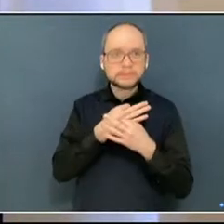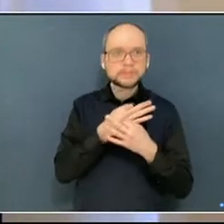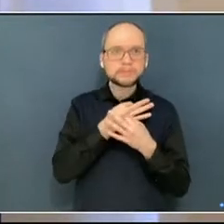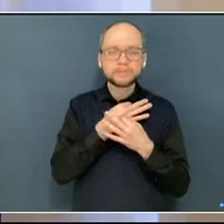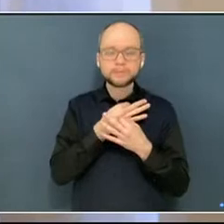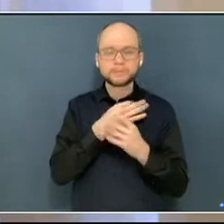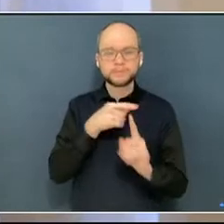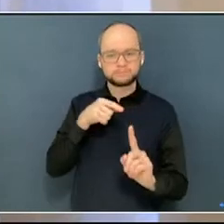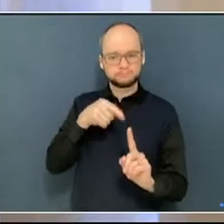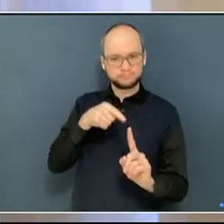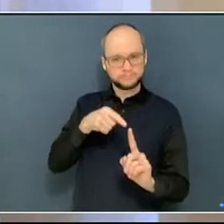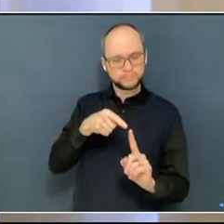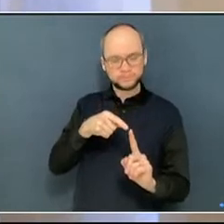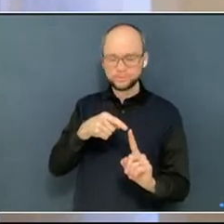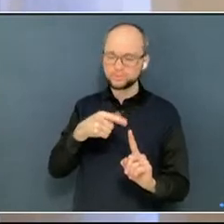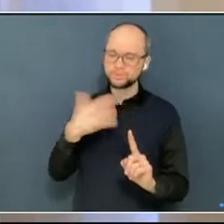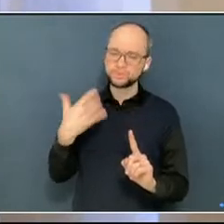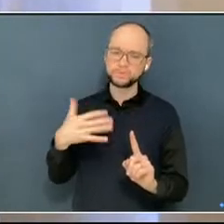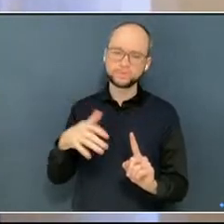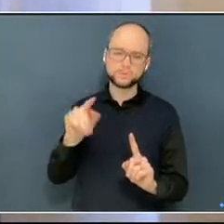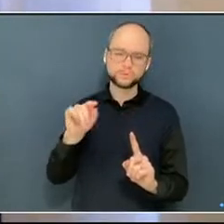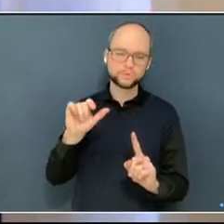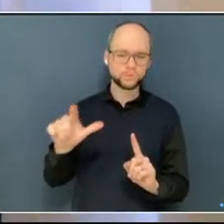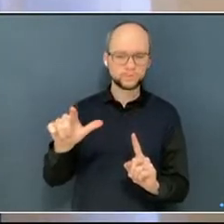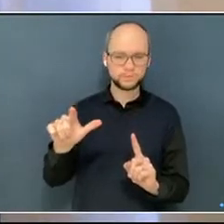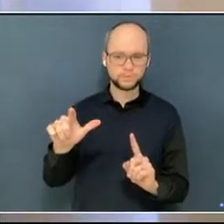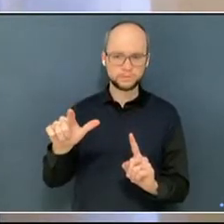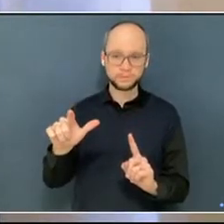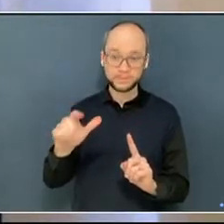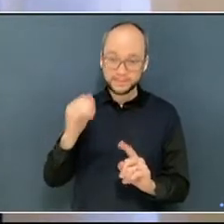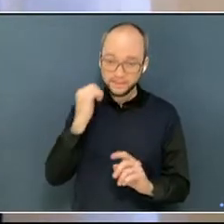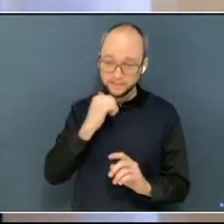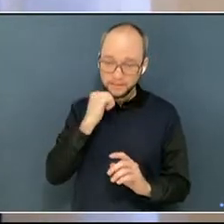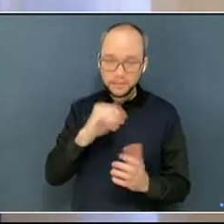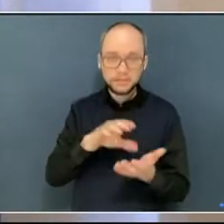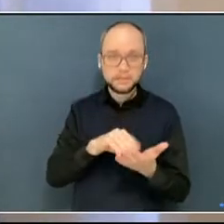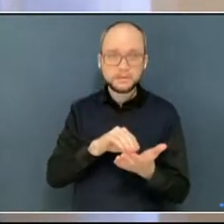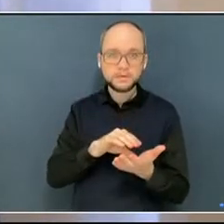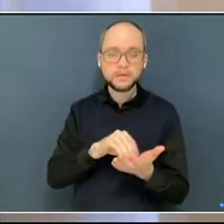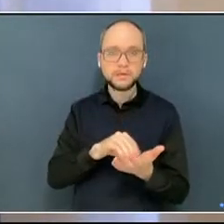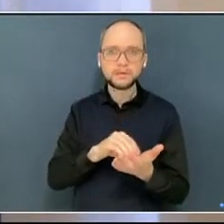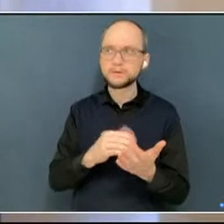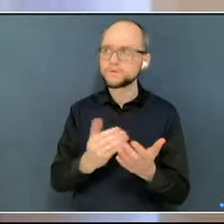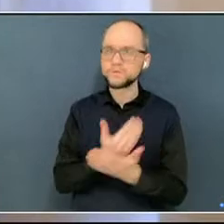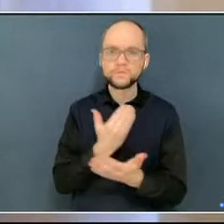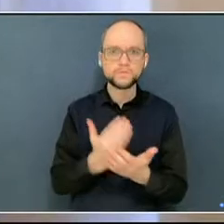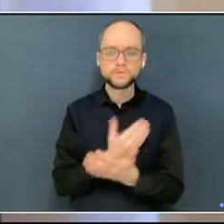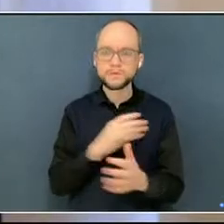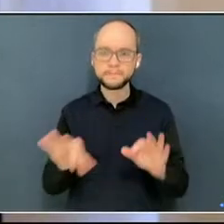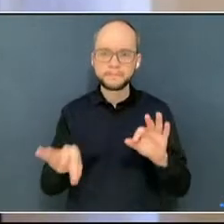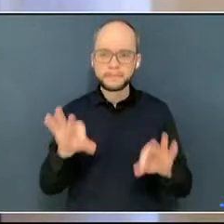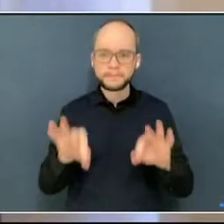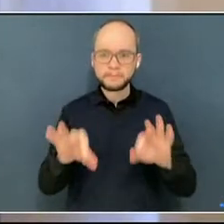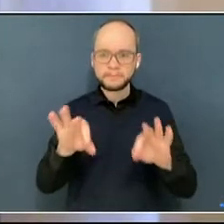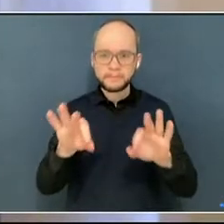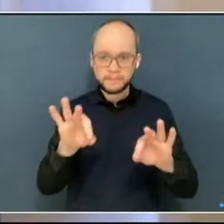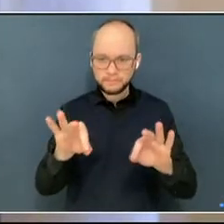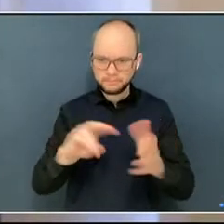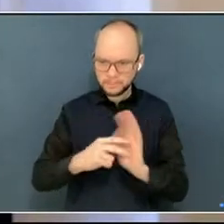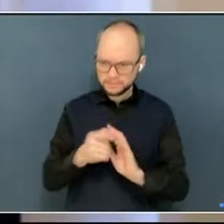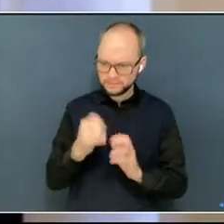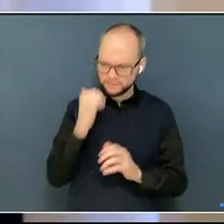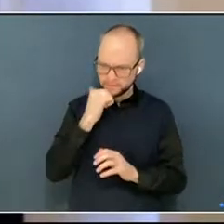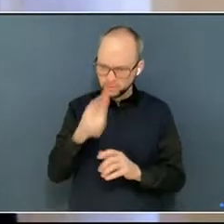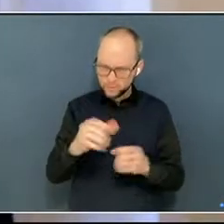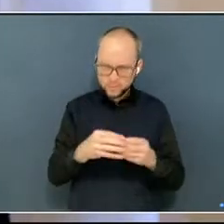have. Because every day you're learning something new. You're growing every day. And curiosity,